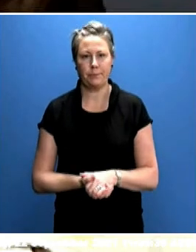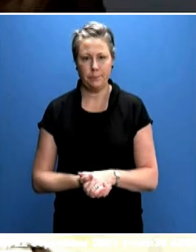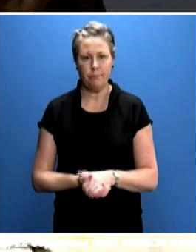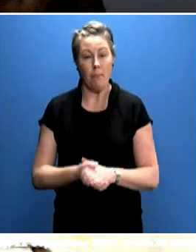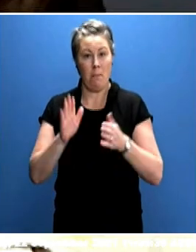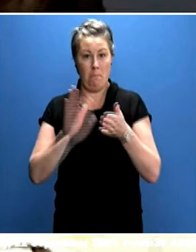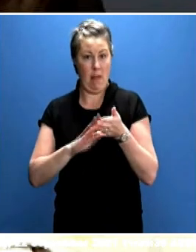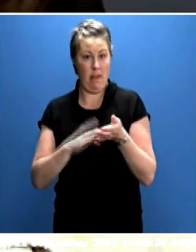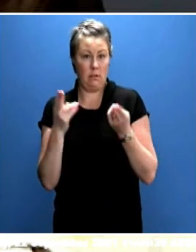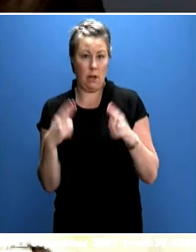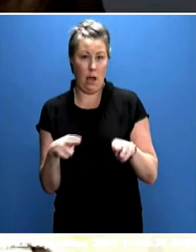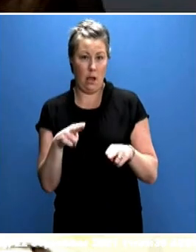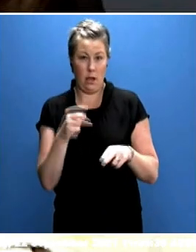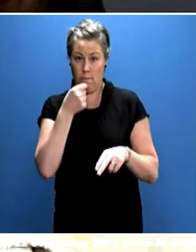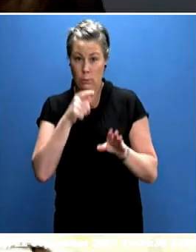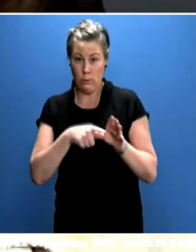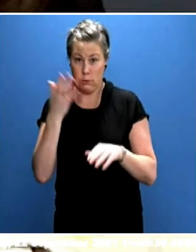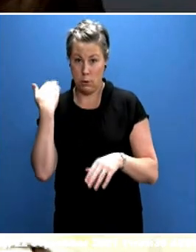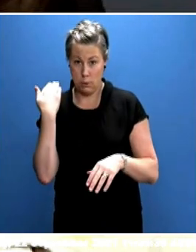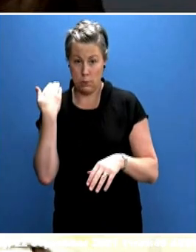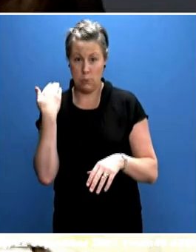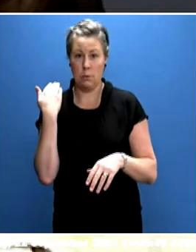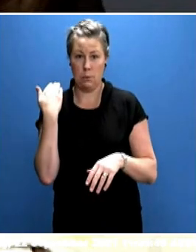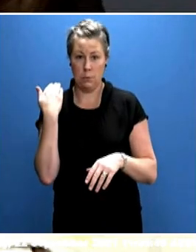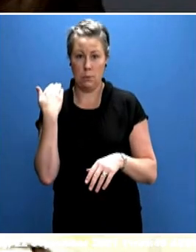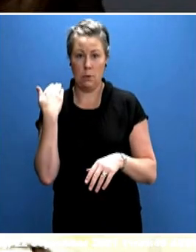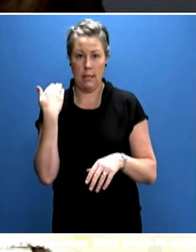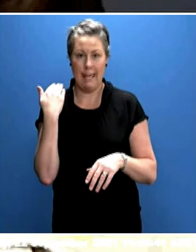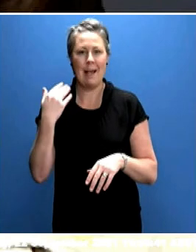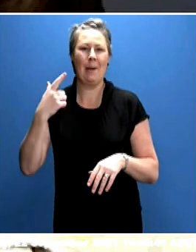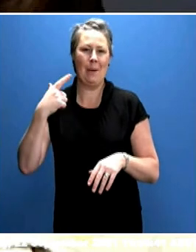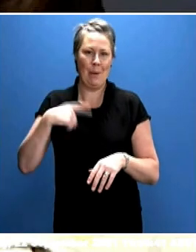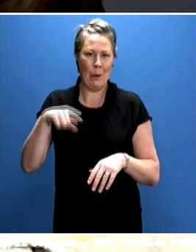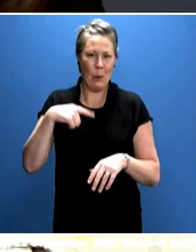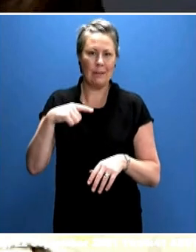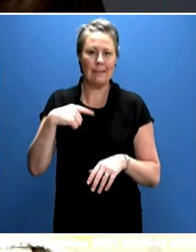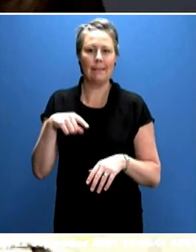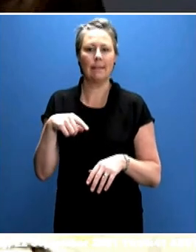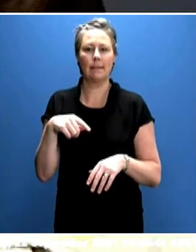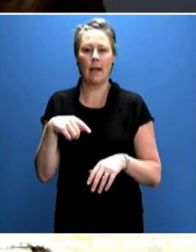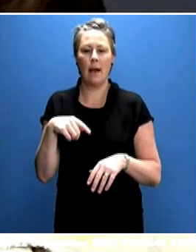His mother passed away a couple of years ago as a consequence of a solvent abuse.